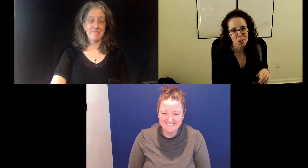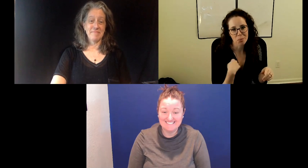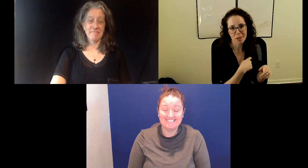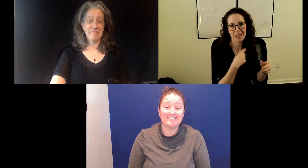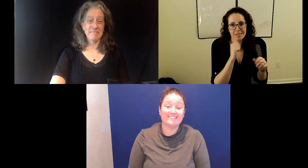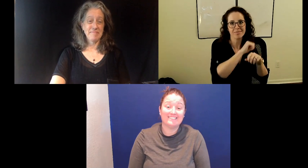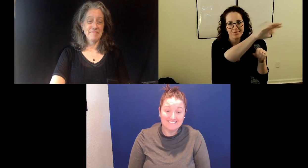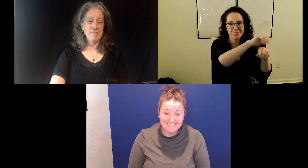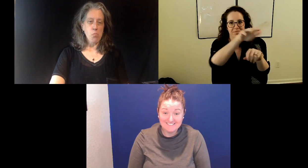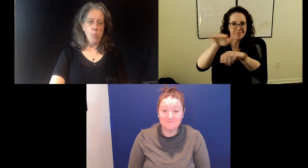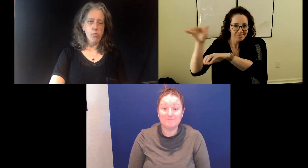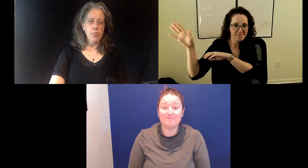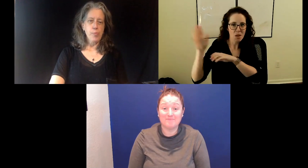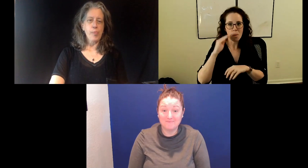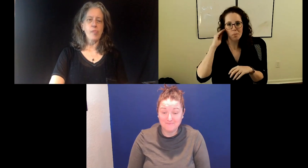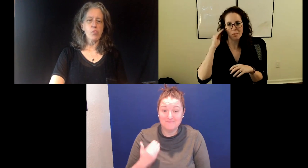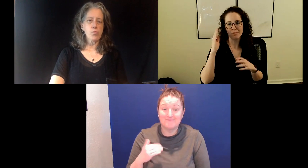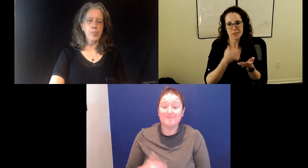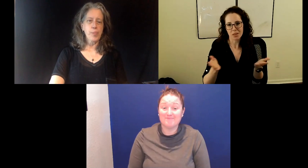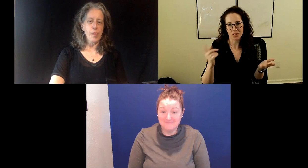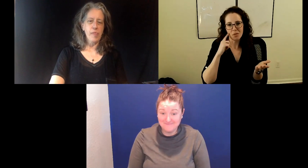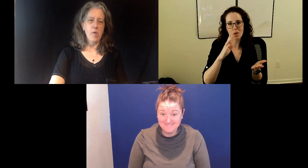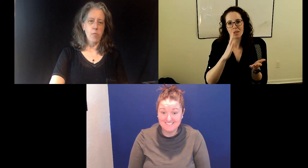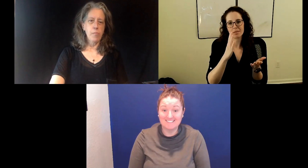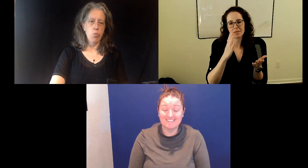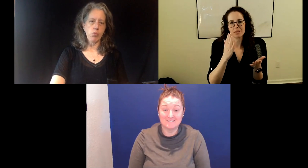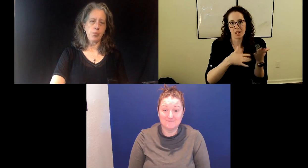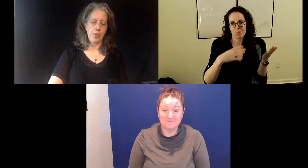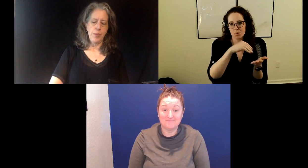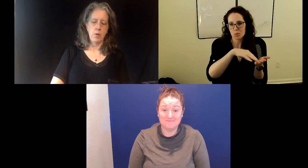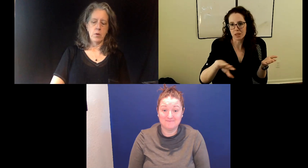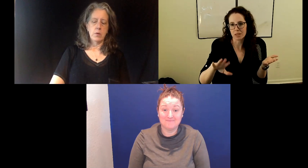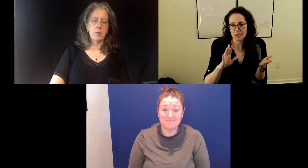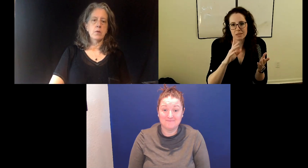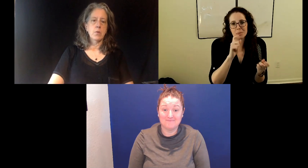we have different things we're using we've sent home to the students the materials for them to be